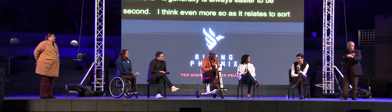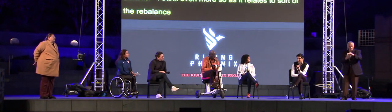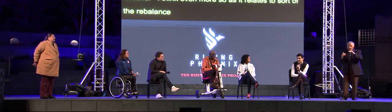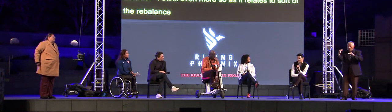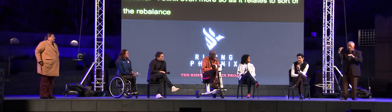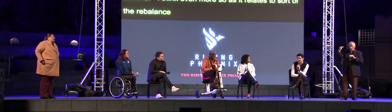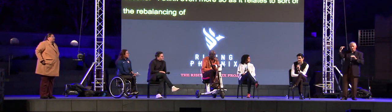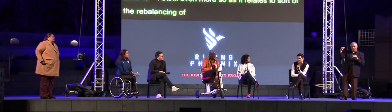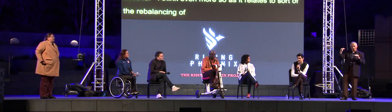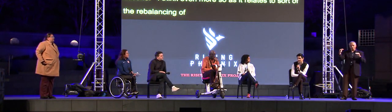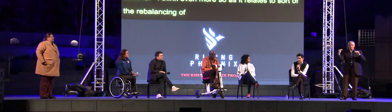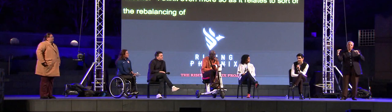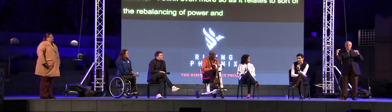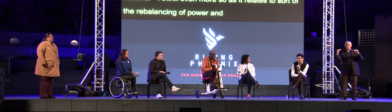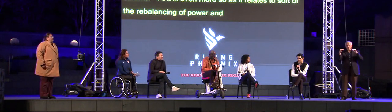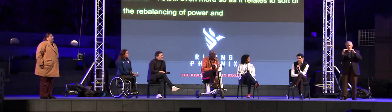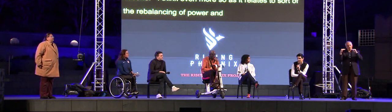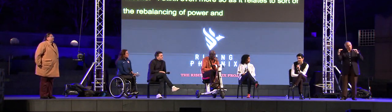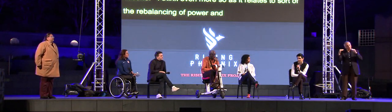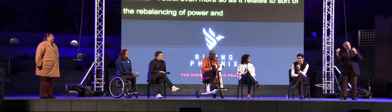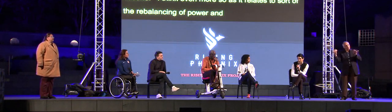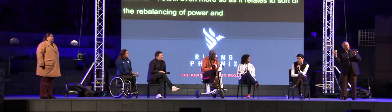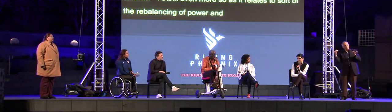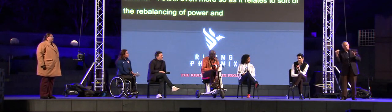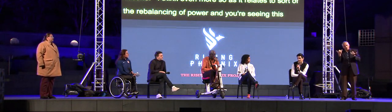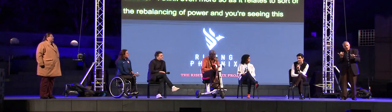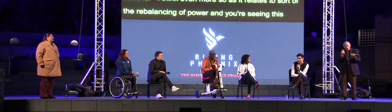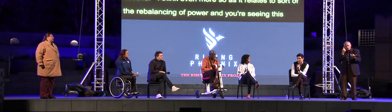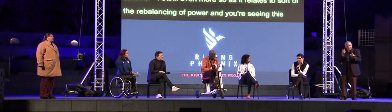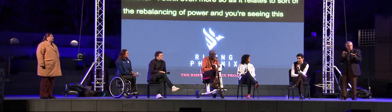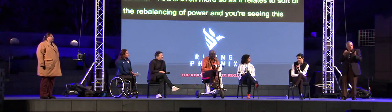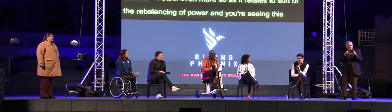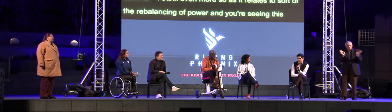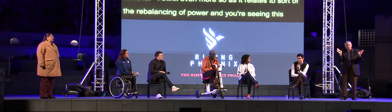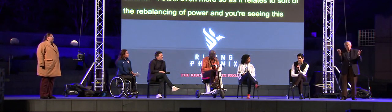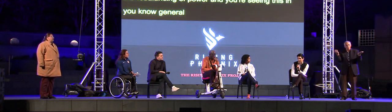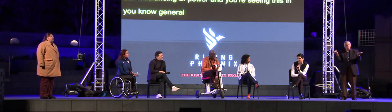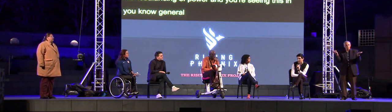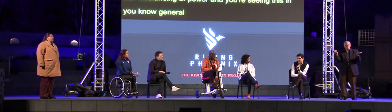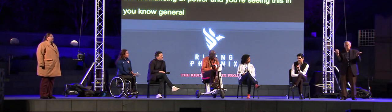seeing this in general gender equity